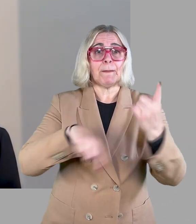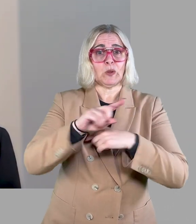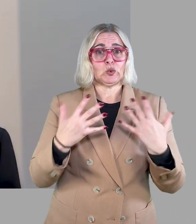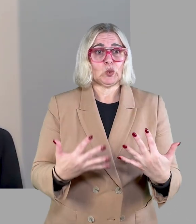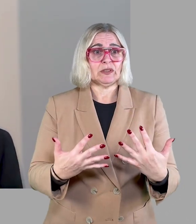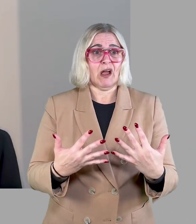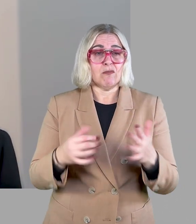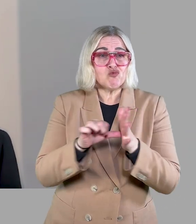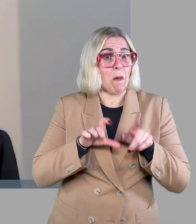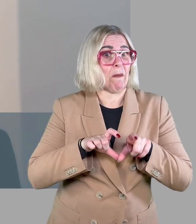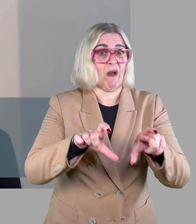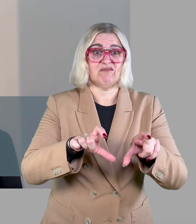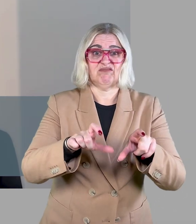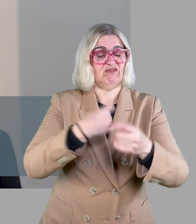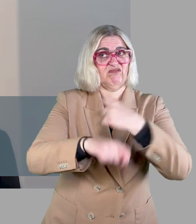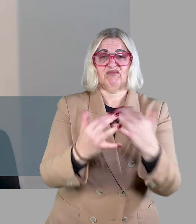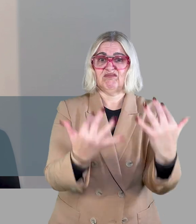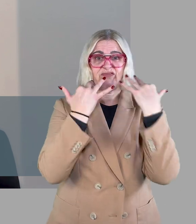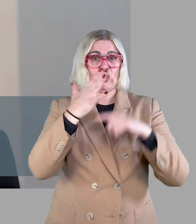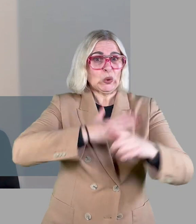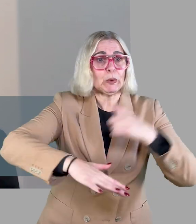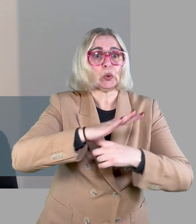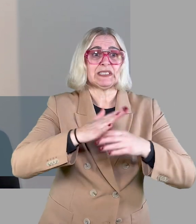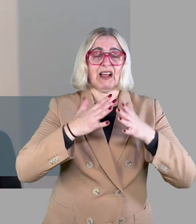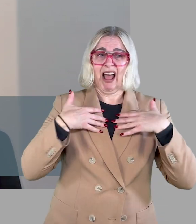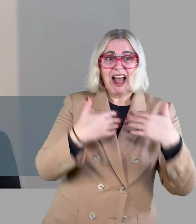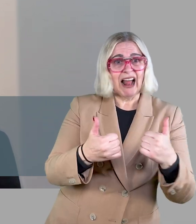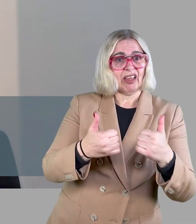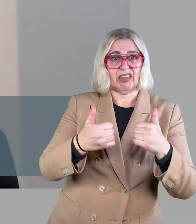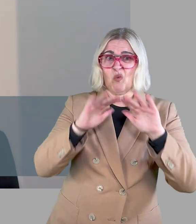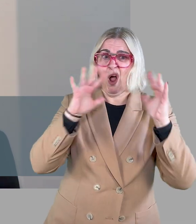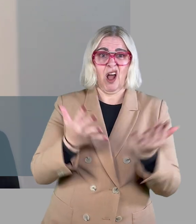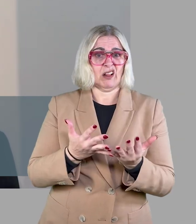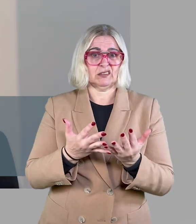If current trends continue, this epidemic could soon overwhelm communities and health systems worldwide.